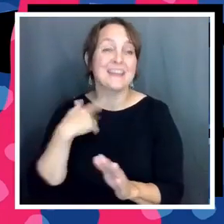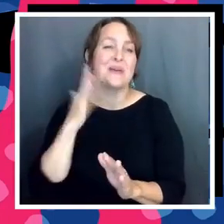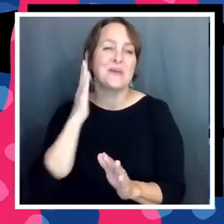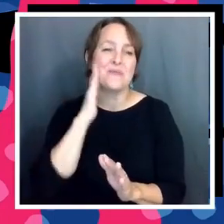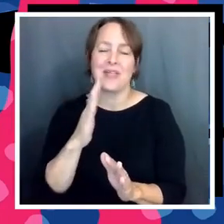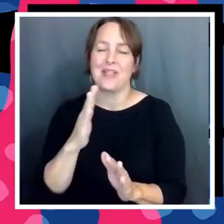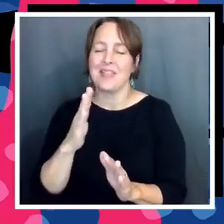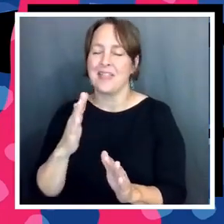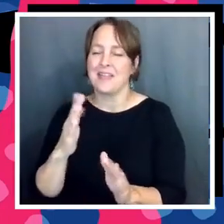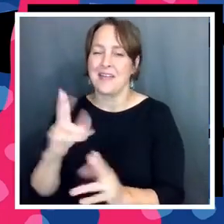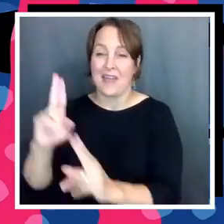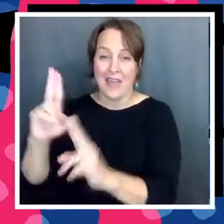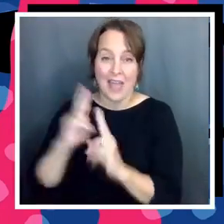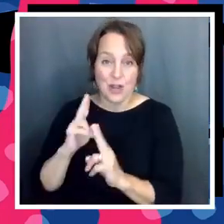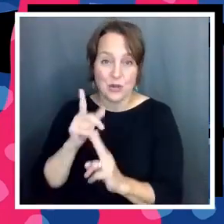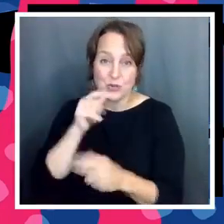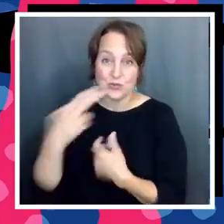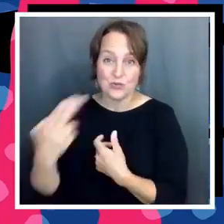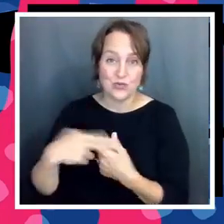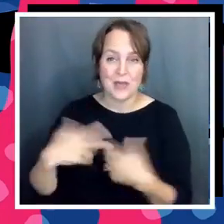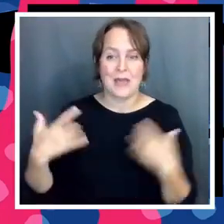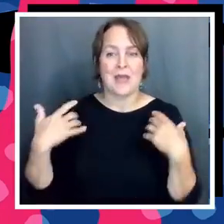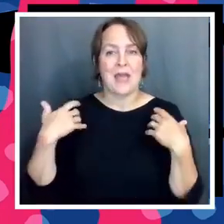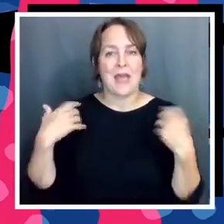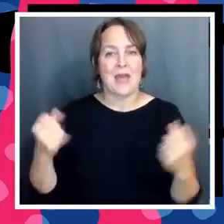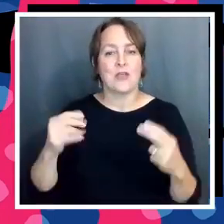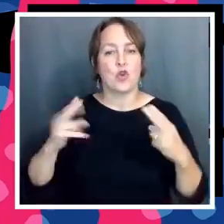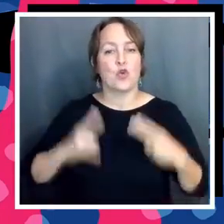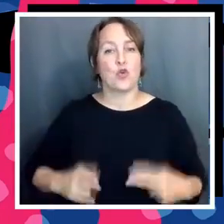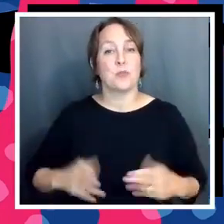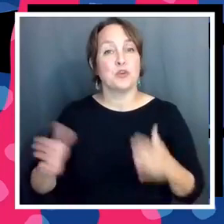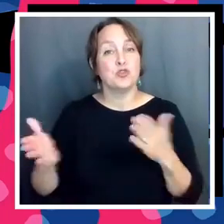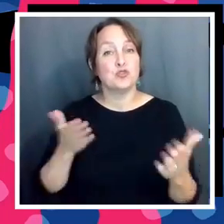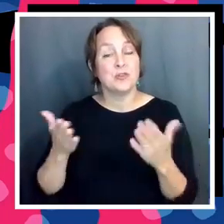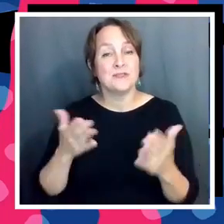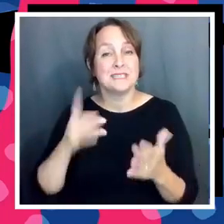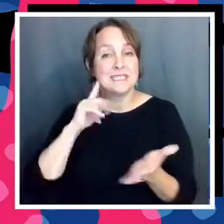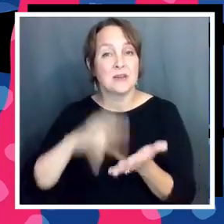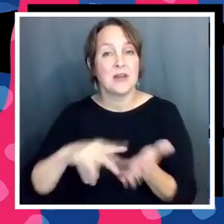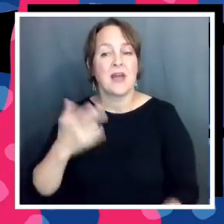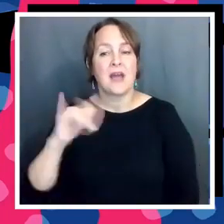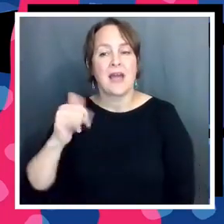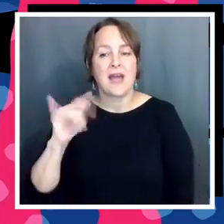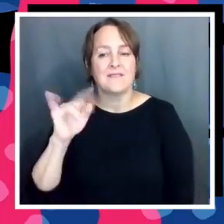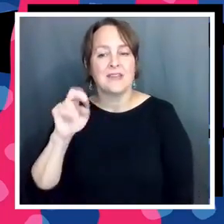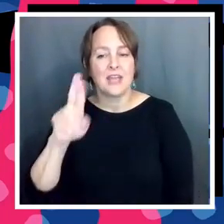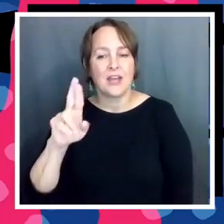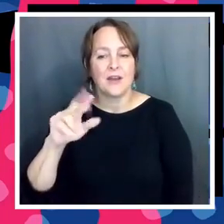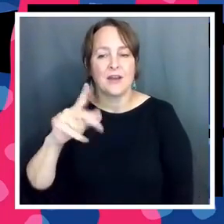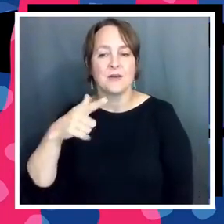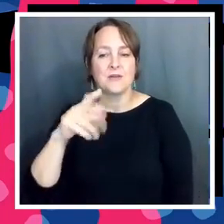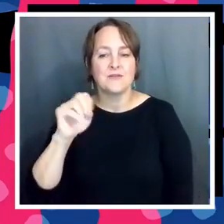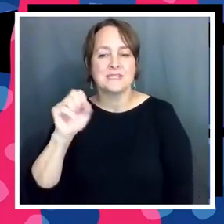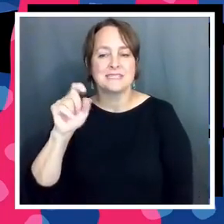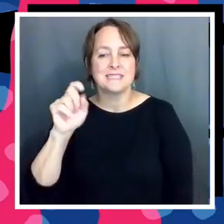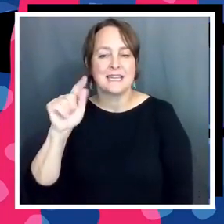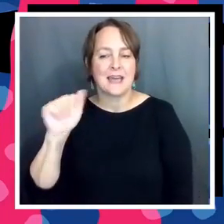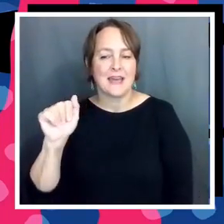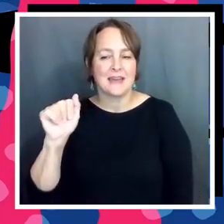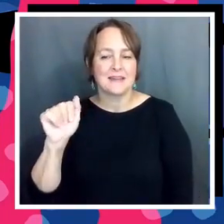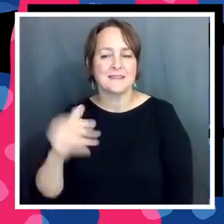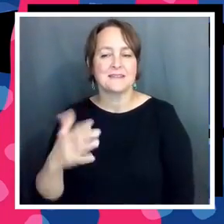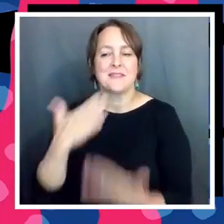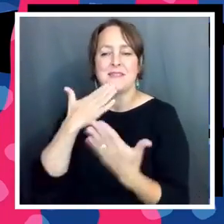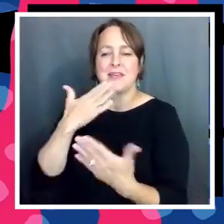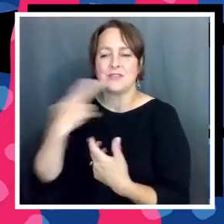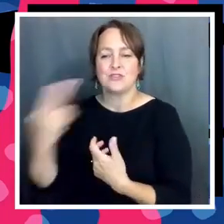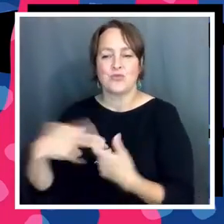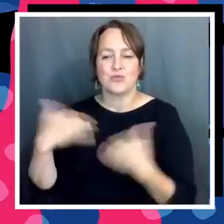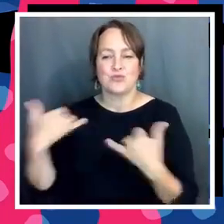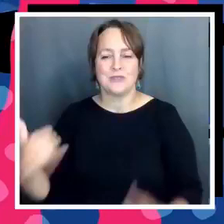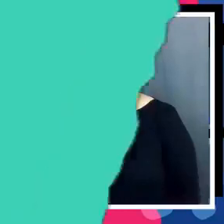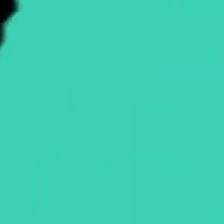THOSE TAKING TITITOK K STOTO..